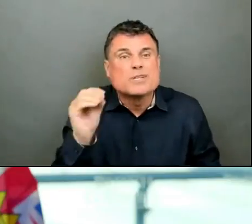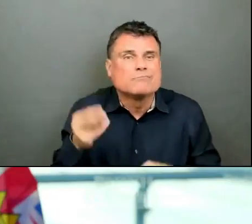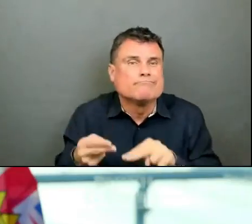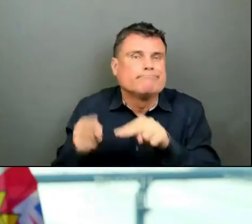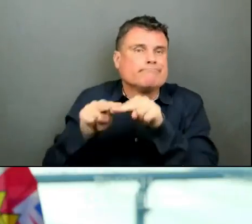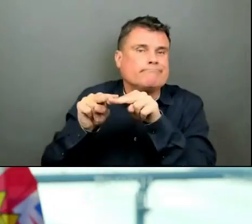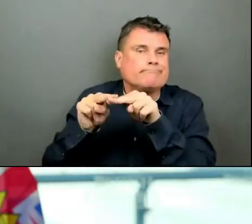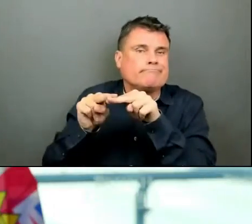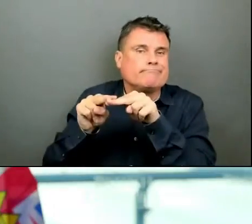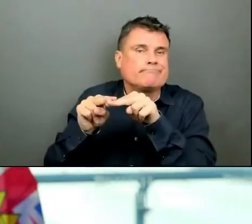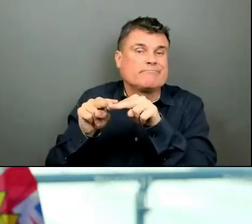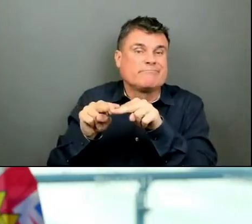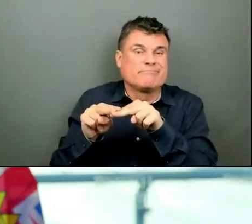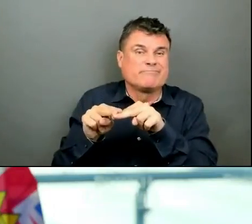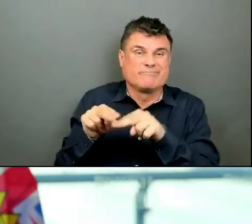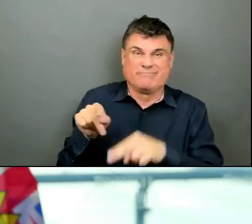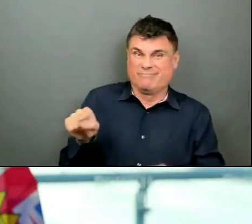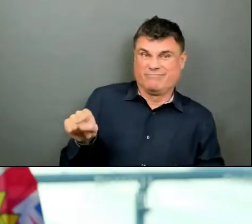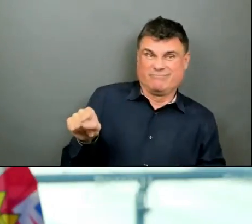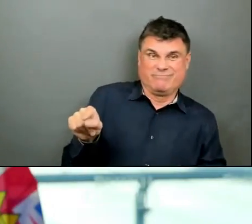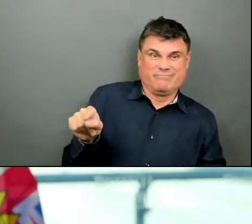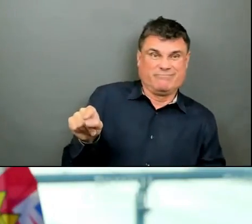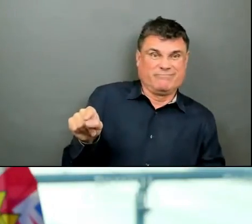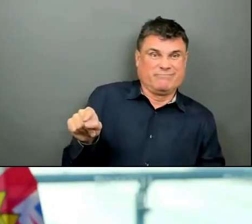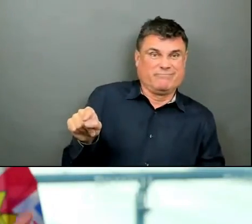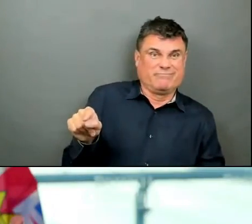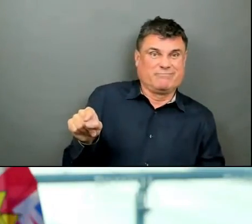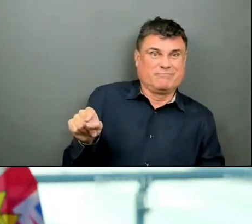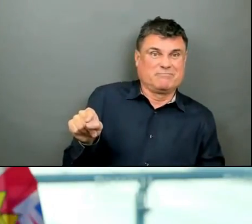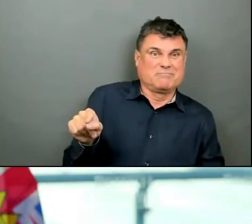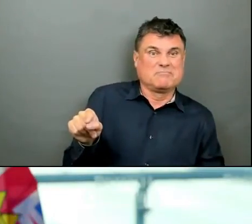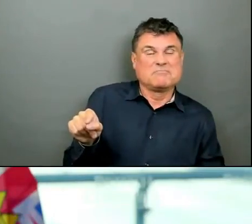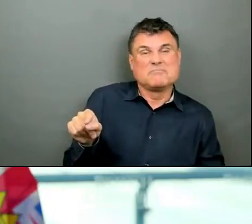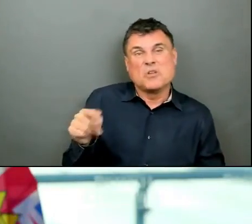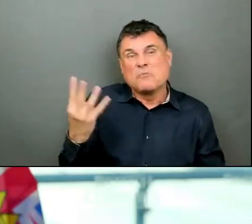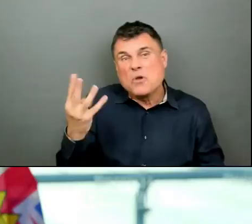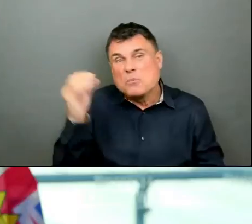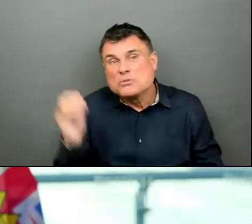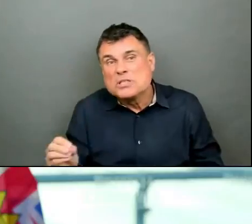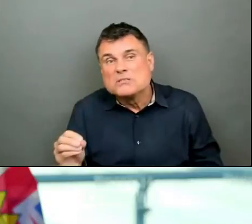is only one percent, or 4